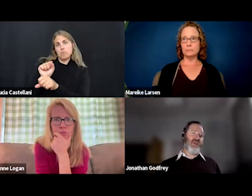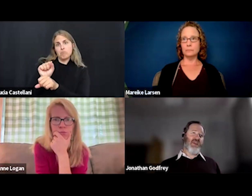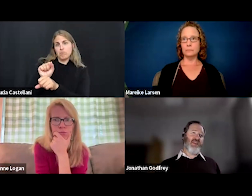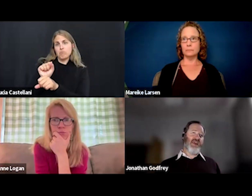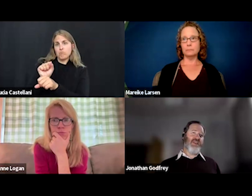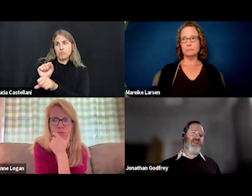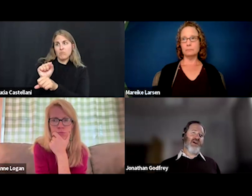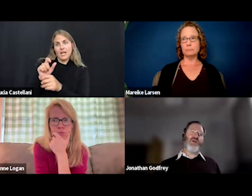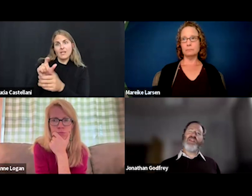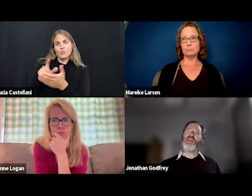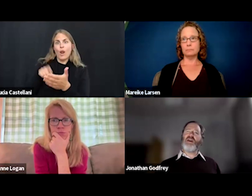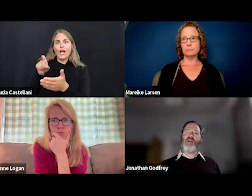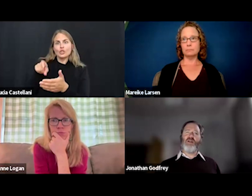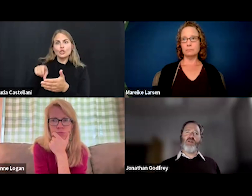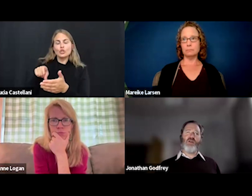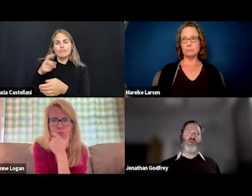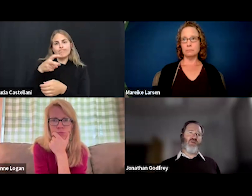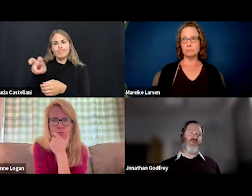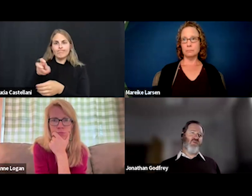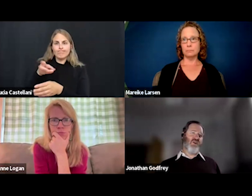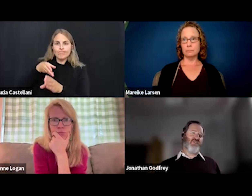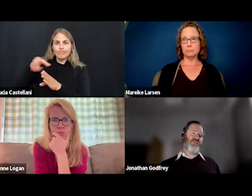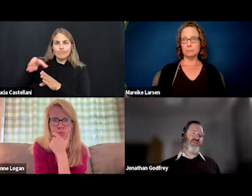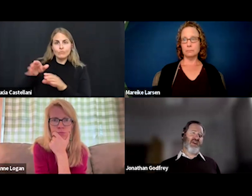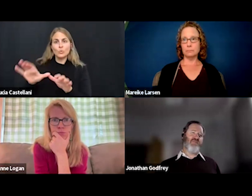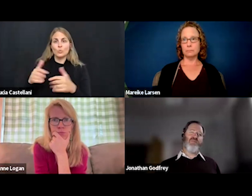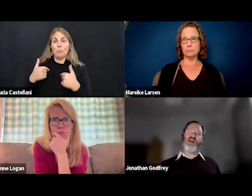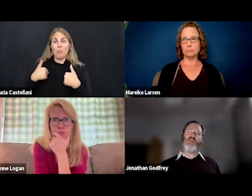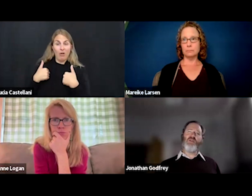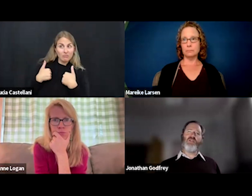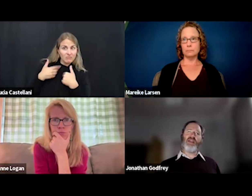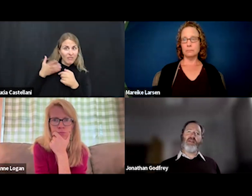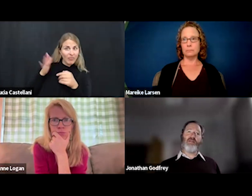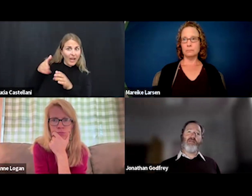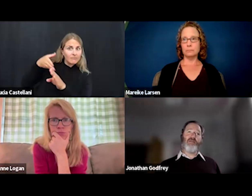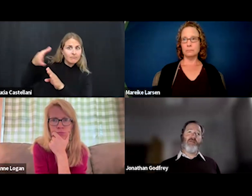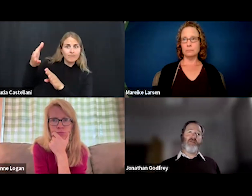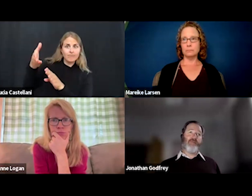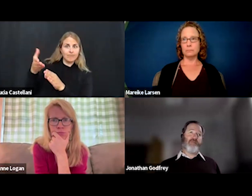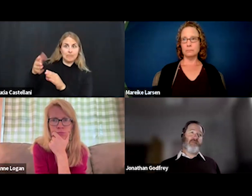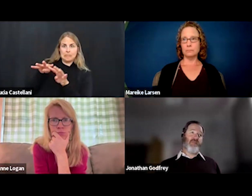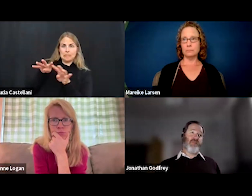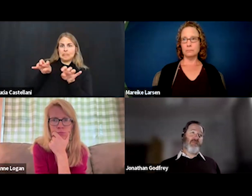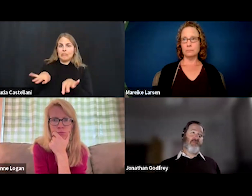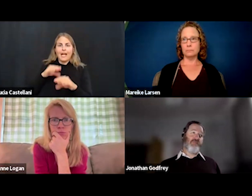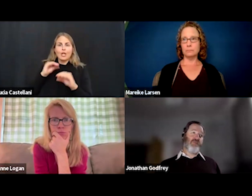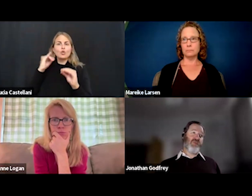And I had no idea of what that might look like.